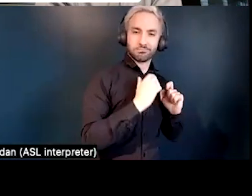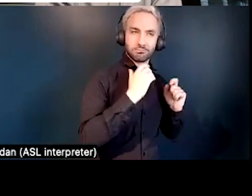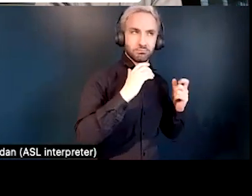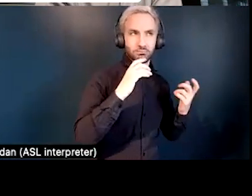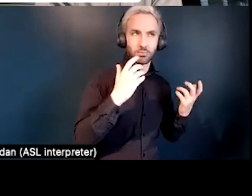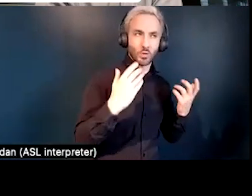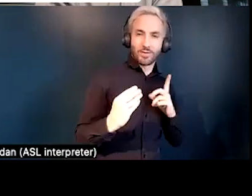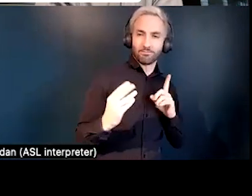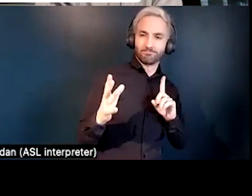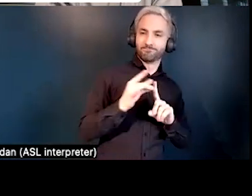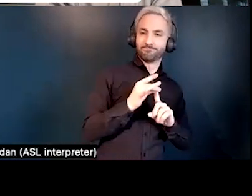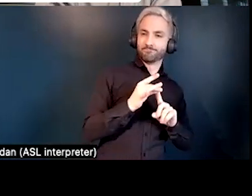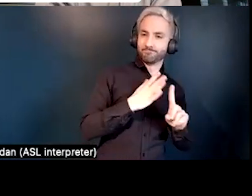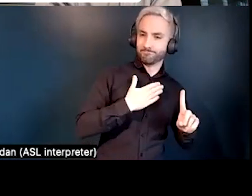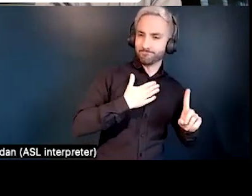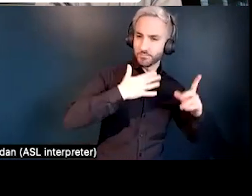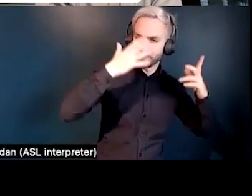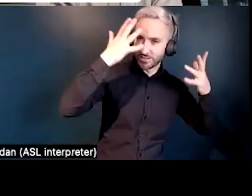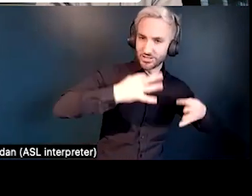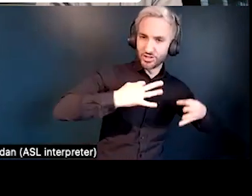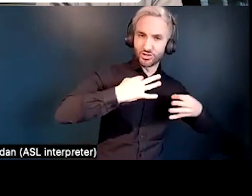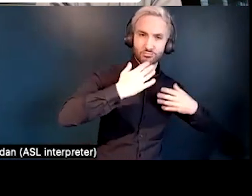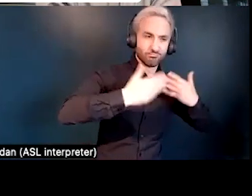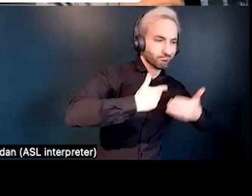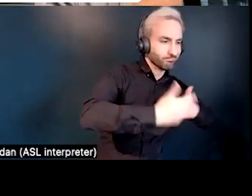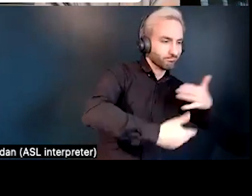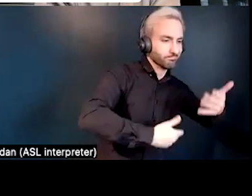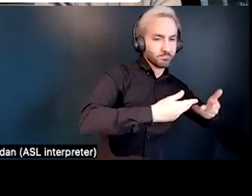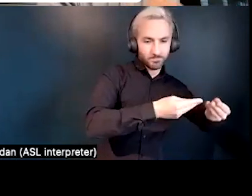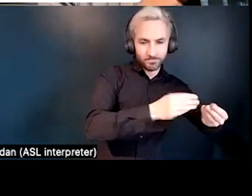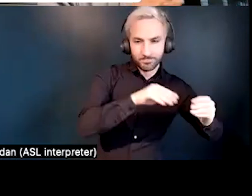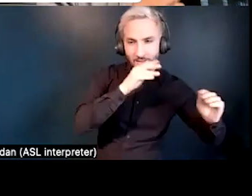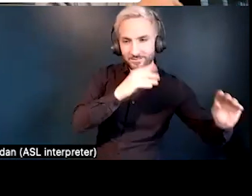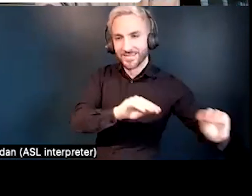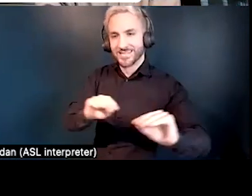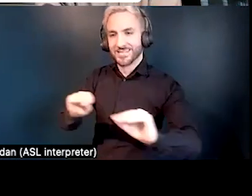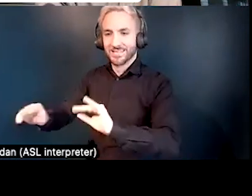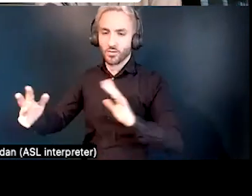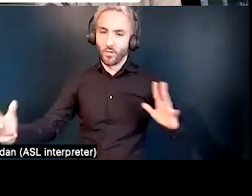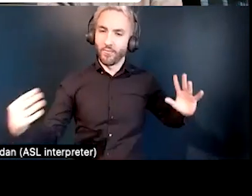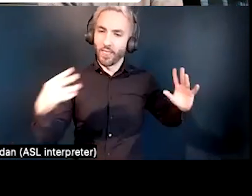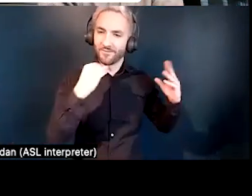in a way that's best for them in the industry. And then the last piece is that we have to be